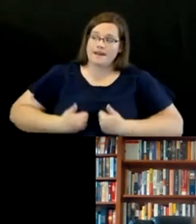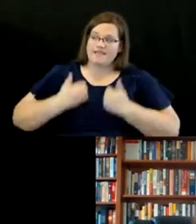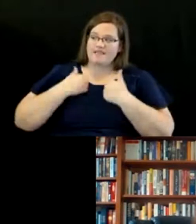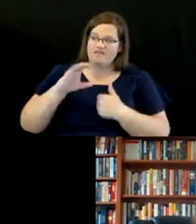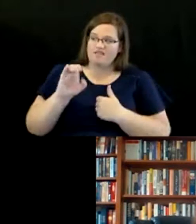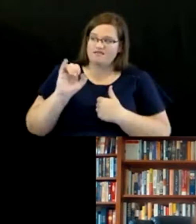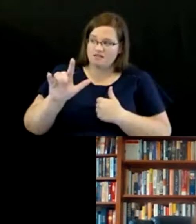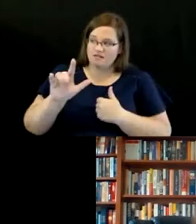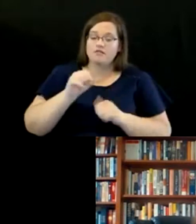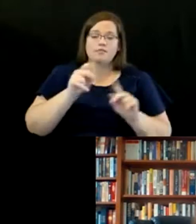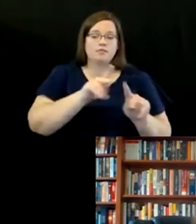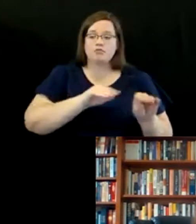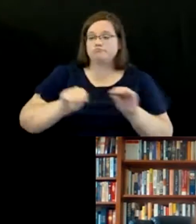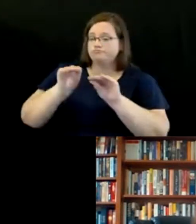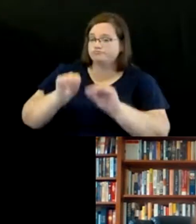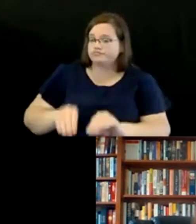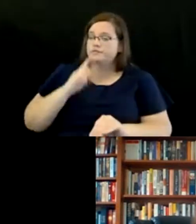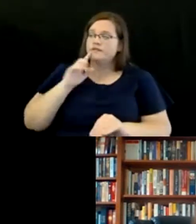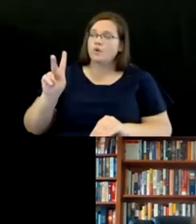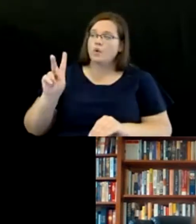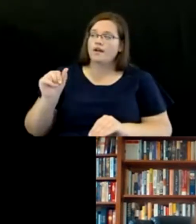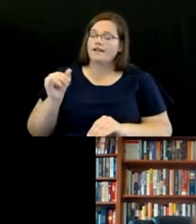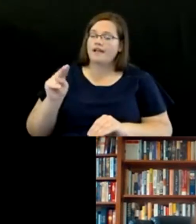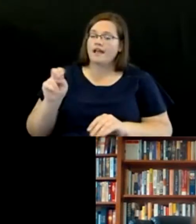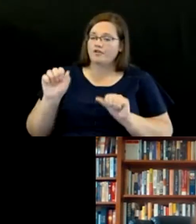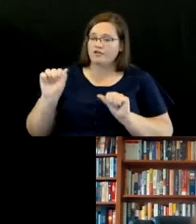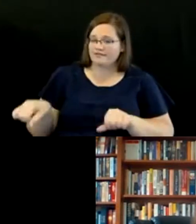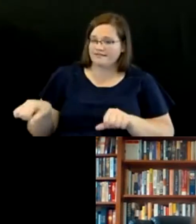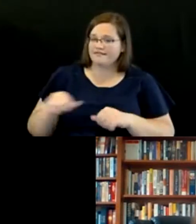their information for Katharine, too, that she might be able